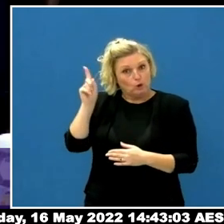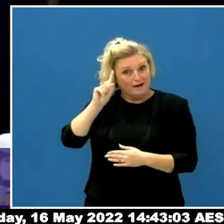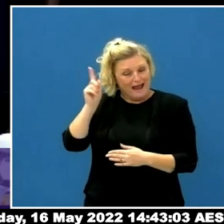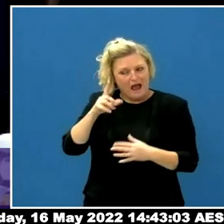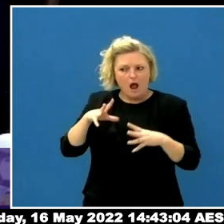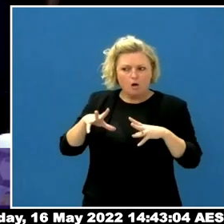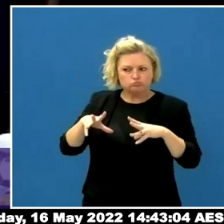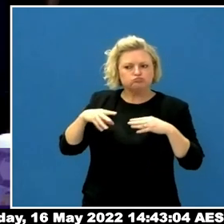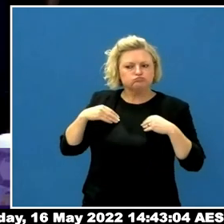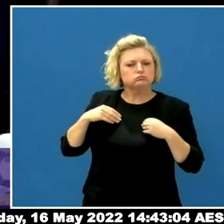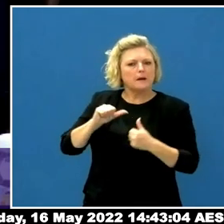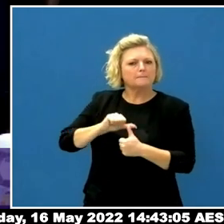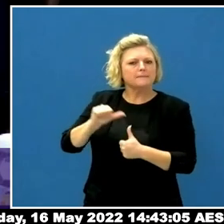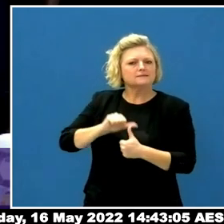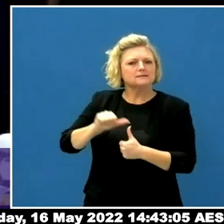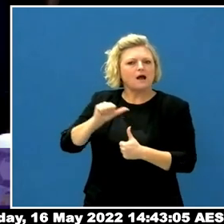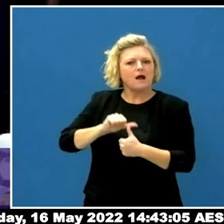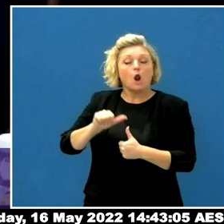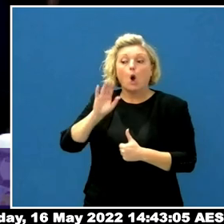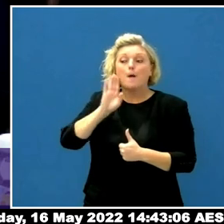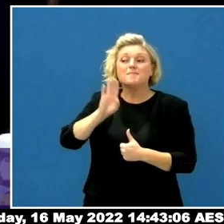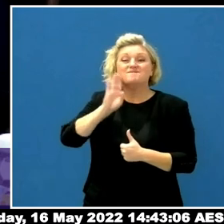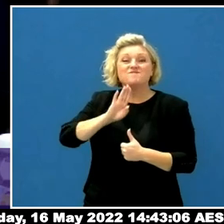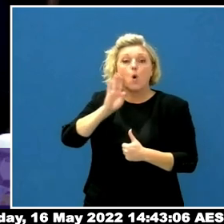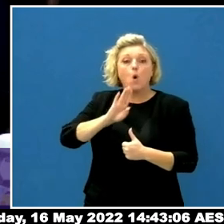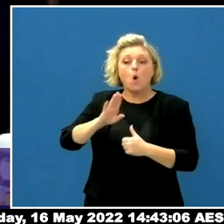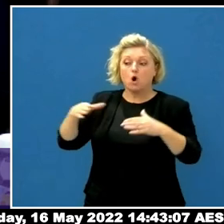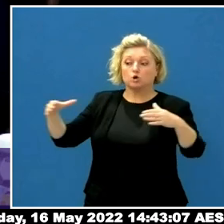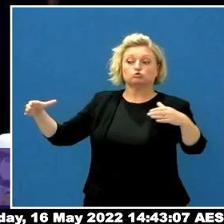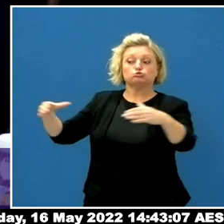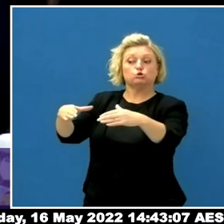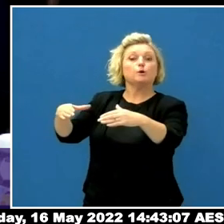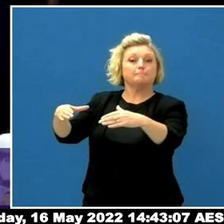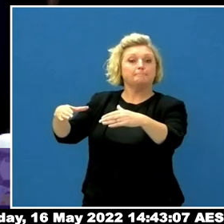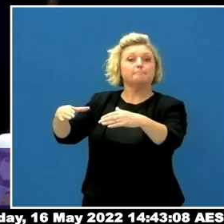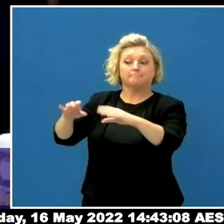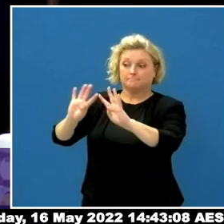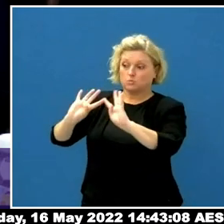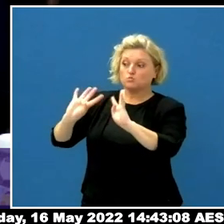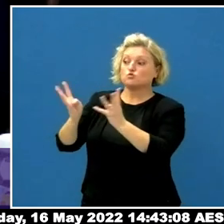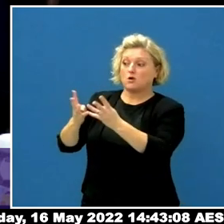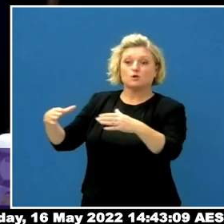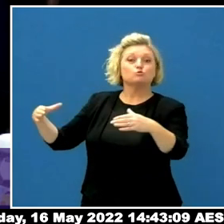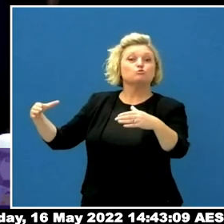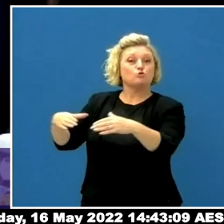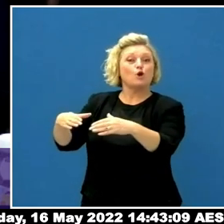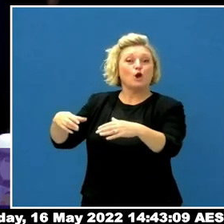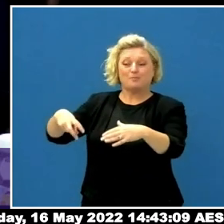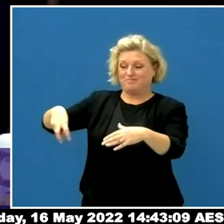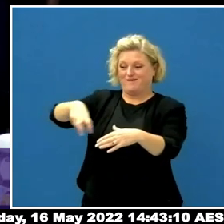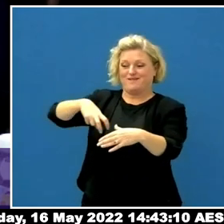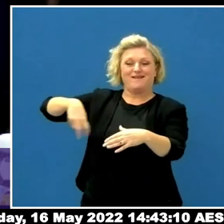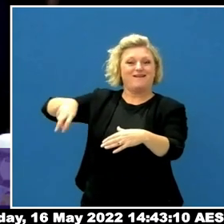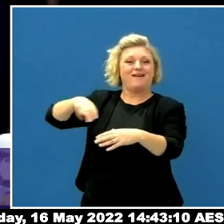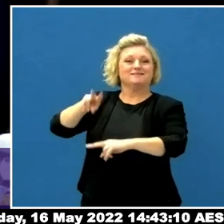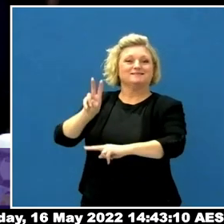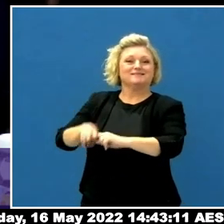paid for, that you would see them watching the Wiggles, Thomas the Tank Engine or the Teletubbies; is that right?